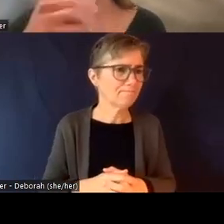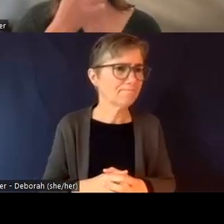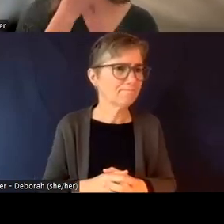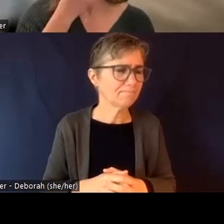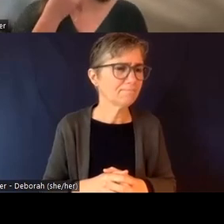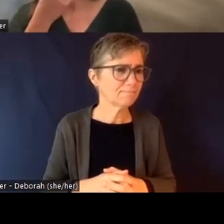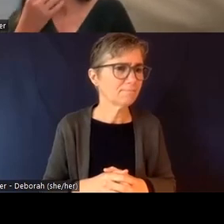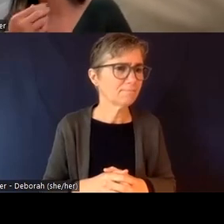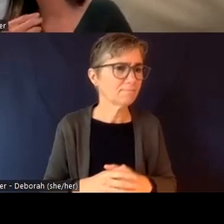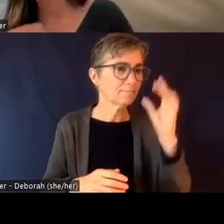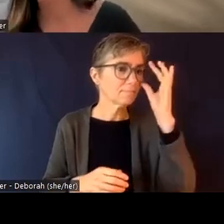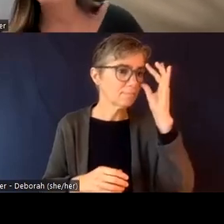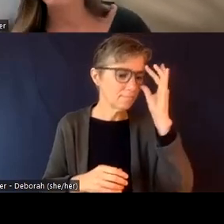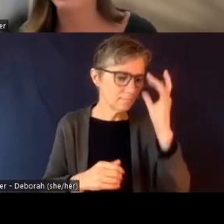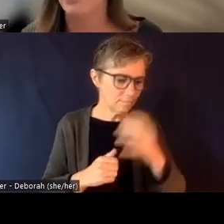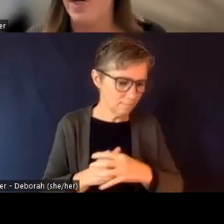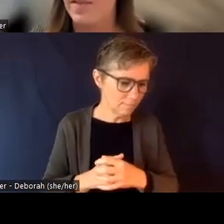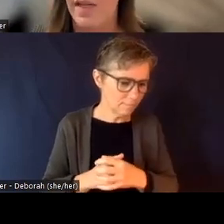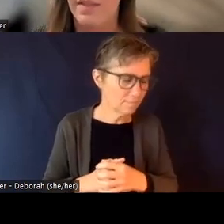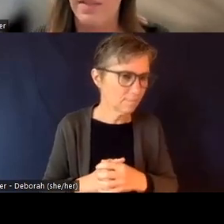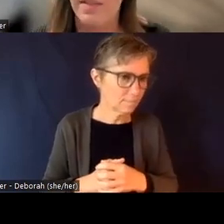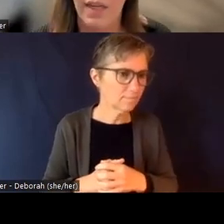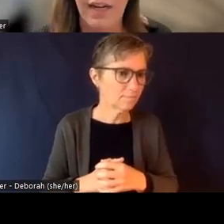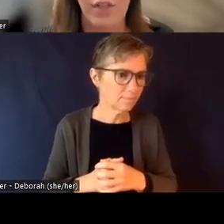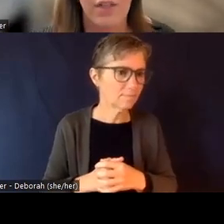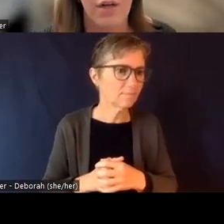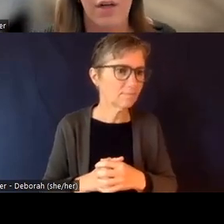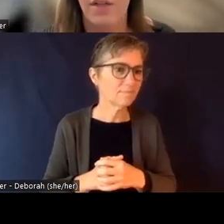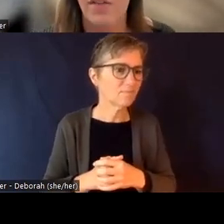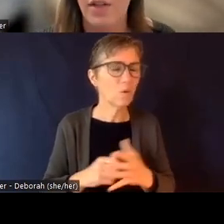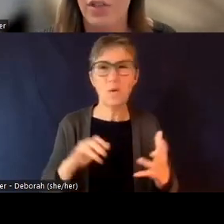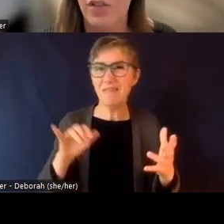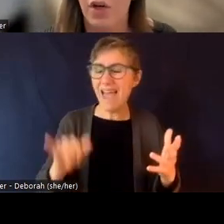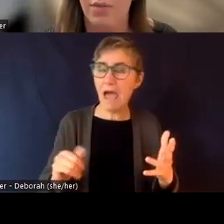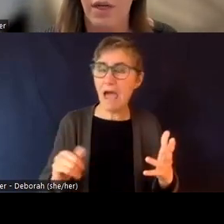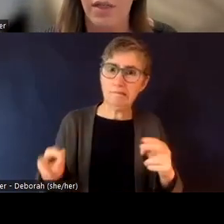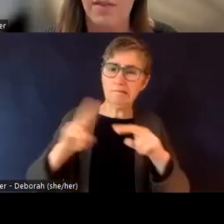Now, findings of increasing levels of distress and disconnection are especially stark among